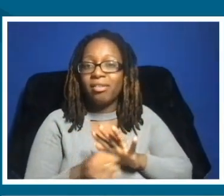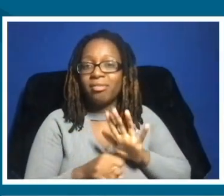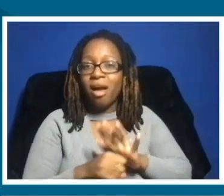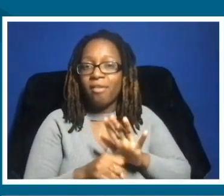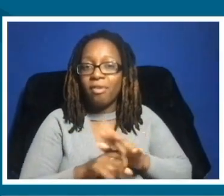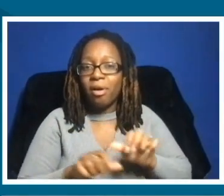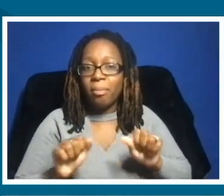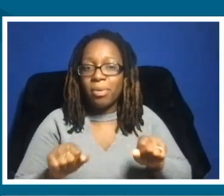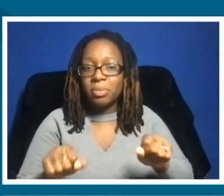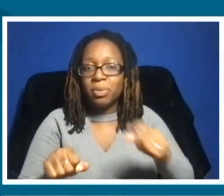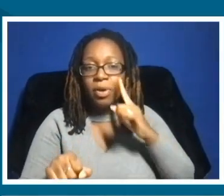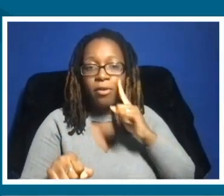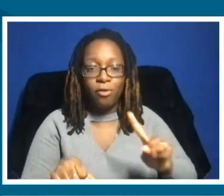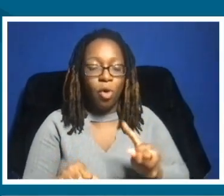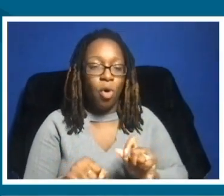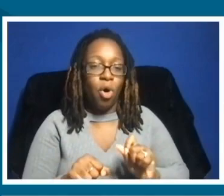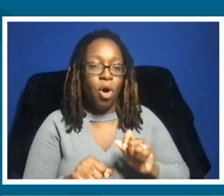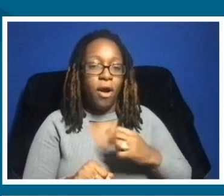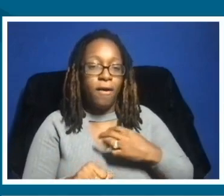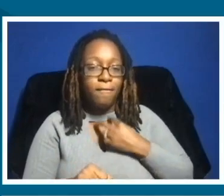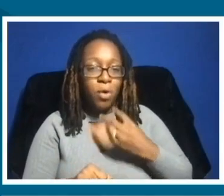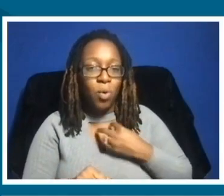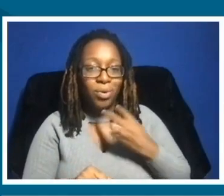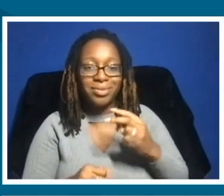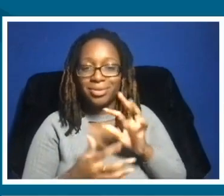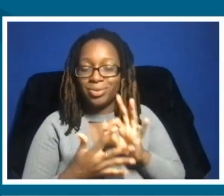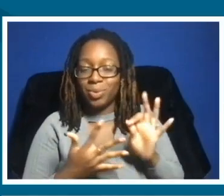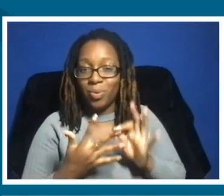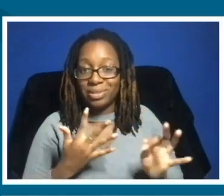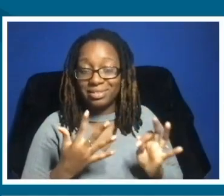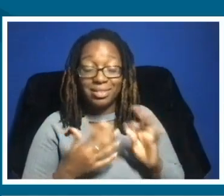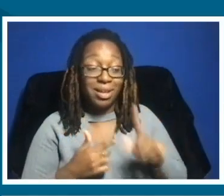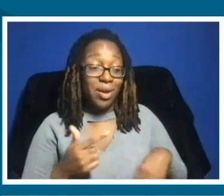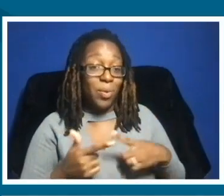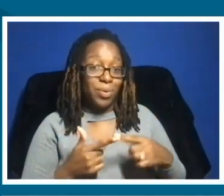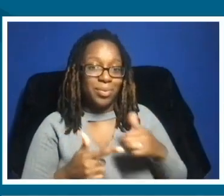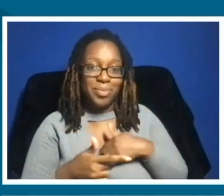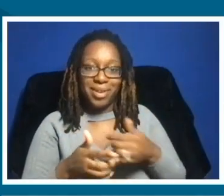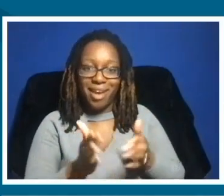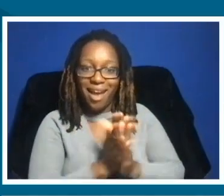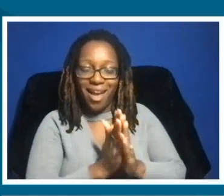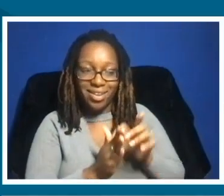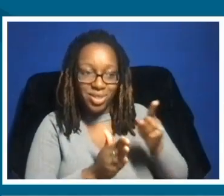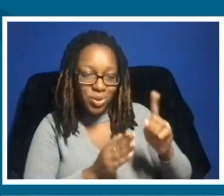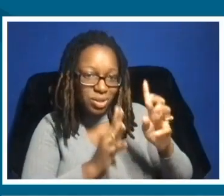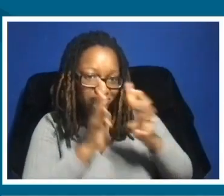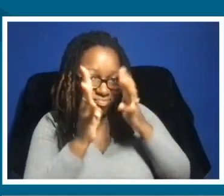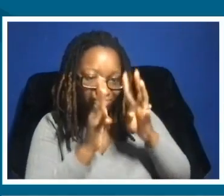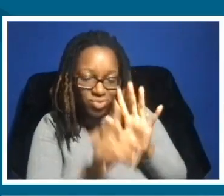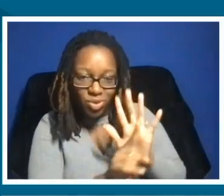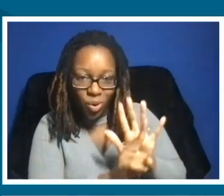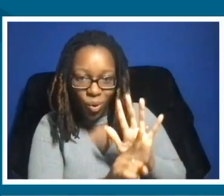when we're asking students to come up with their own activation guess we